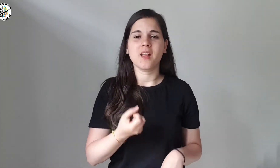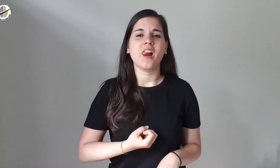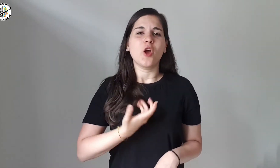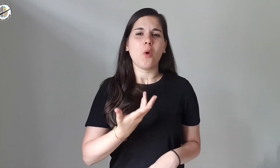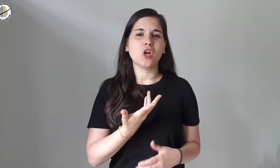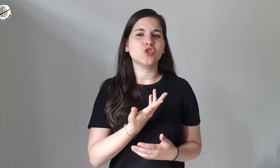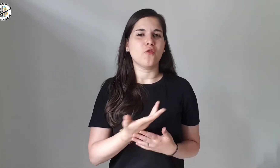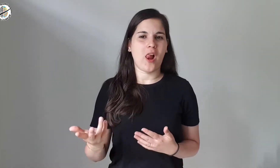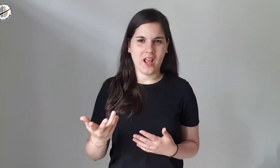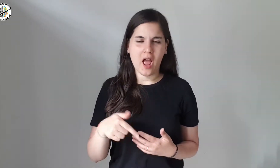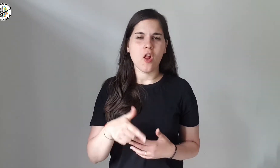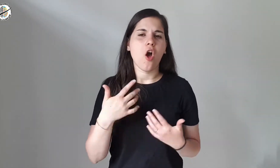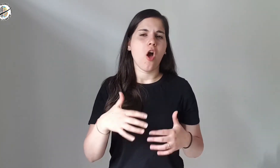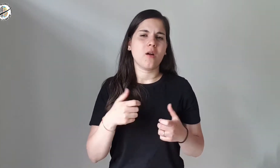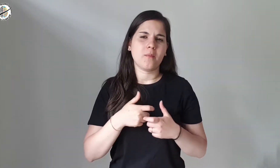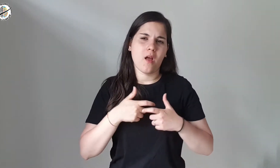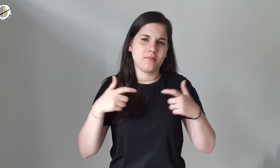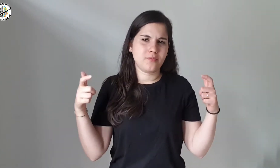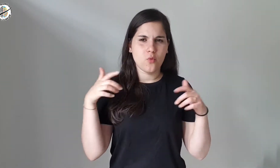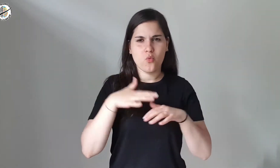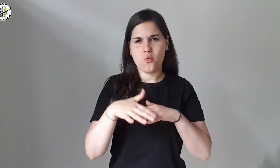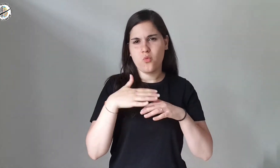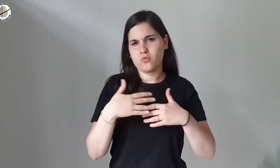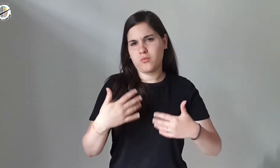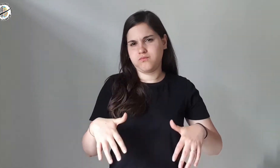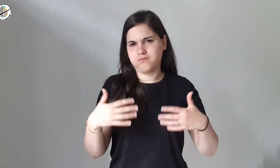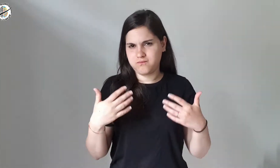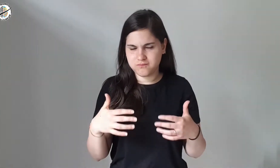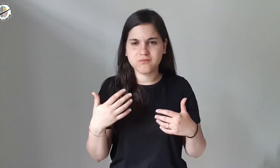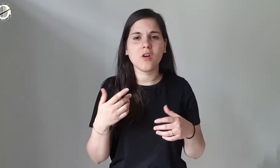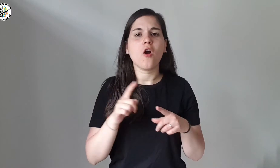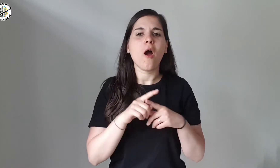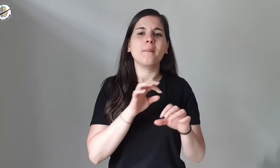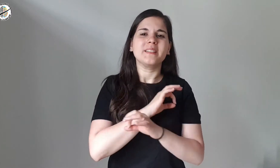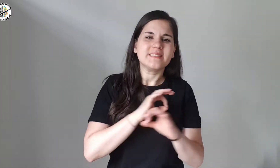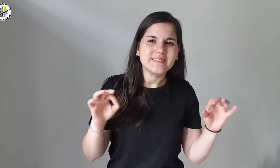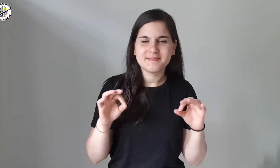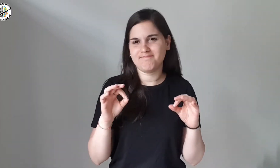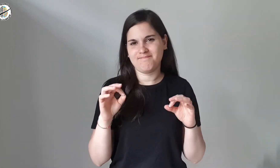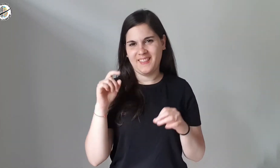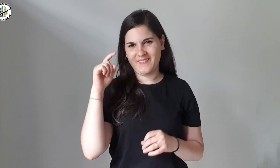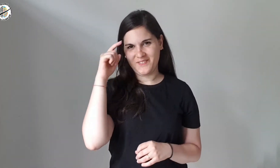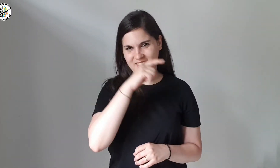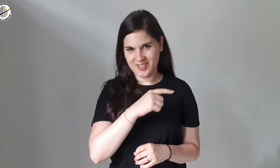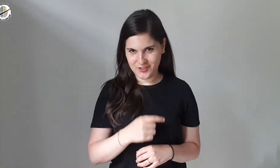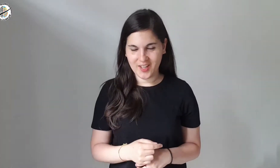a vulgar language of which the use is very widespread. Without it it is difficult.